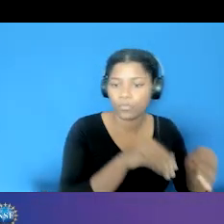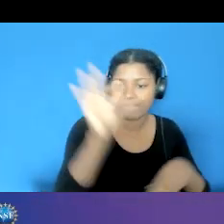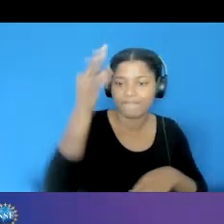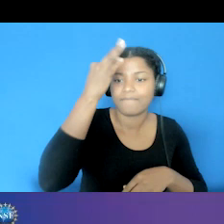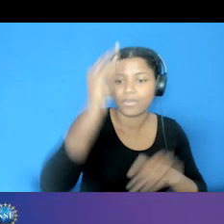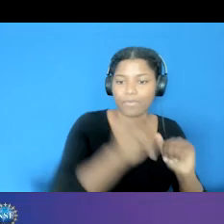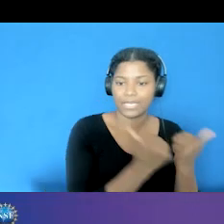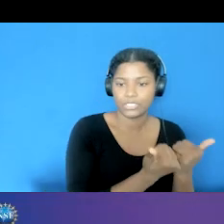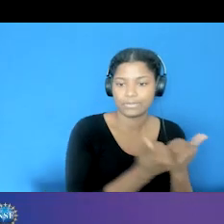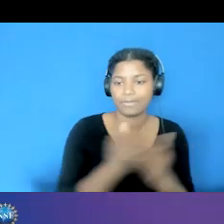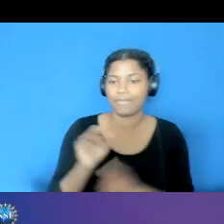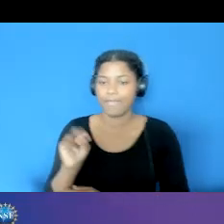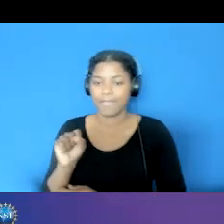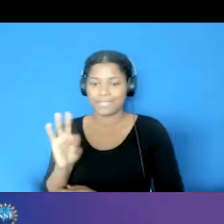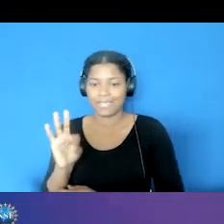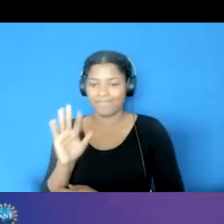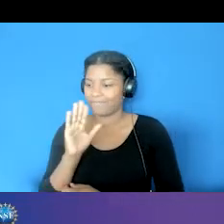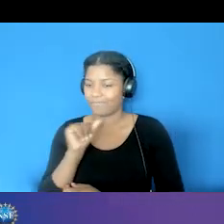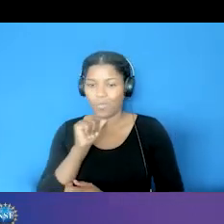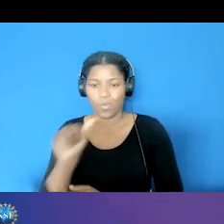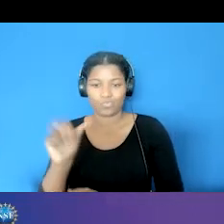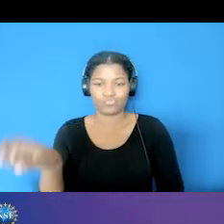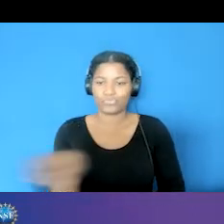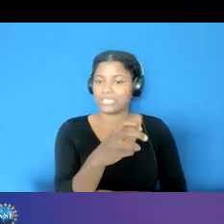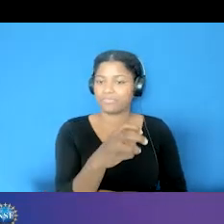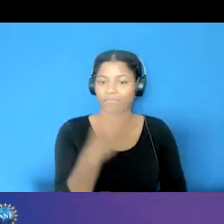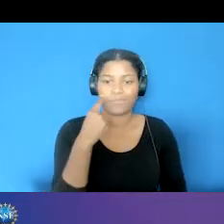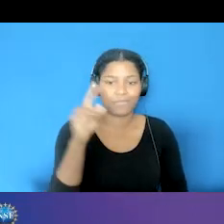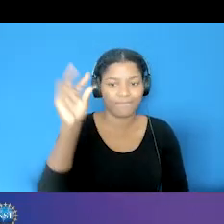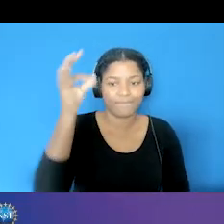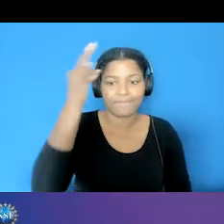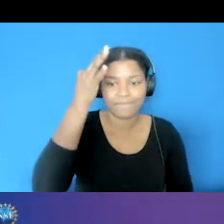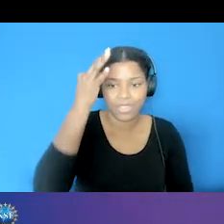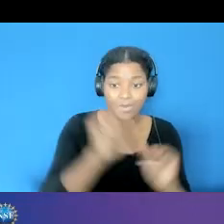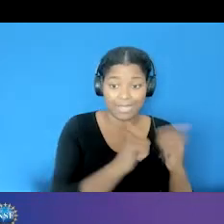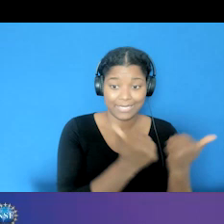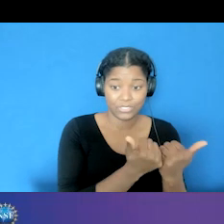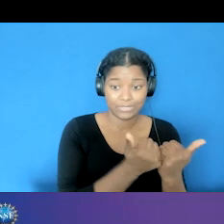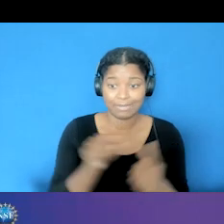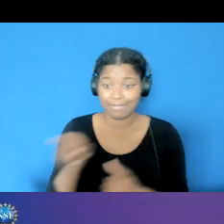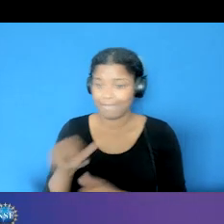NSF does not generally transfer to or from a federal agency to a non-federal agency.